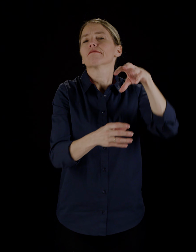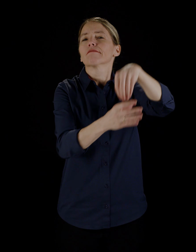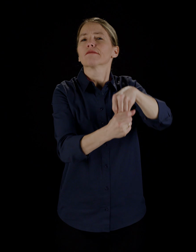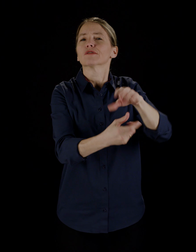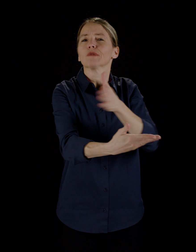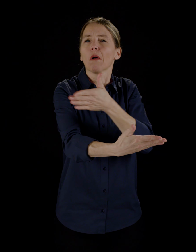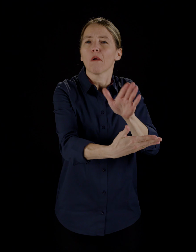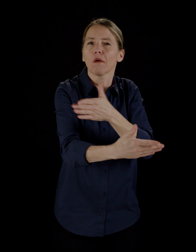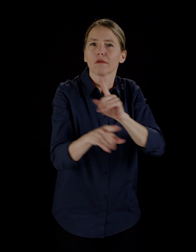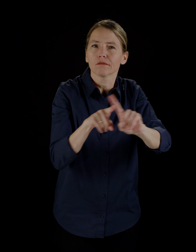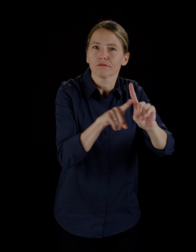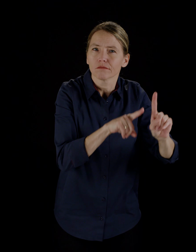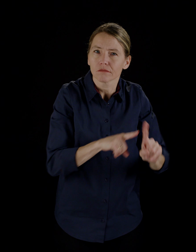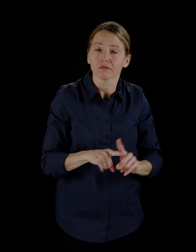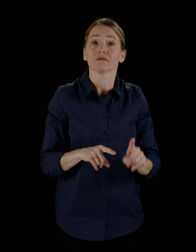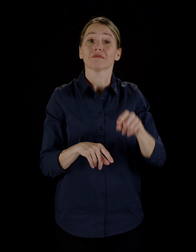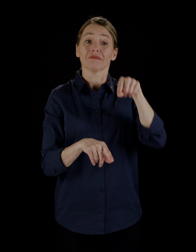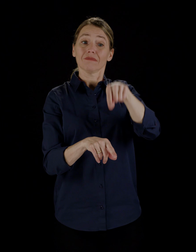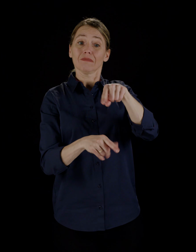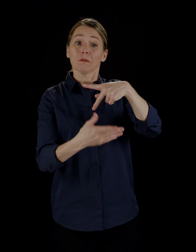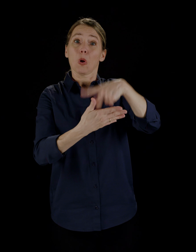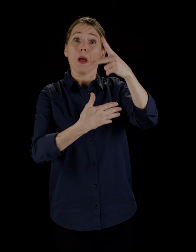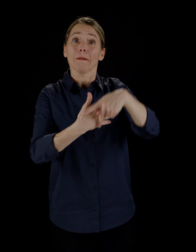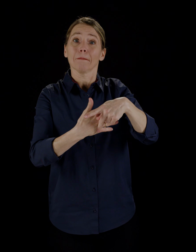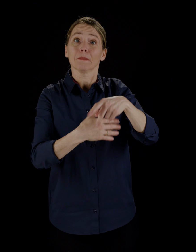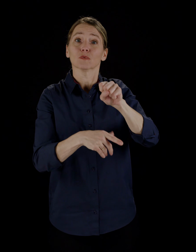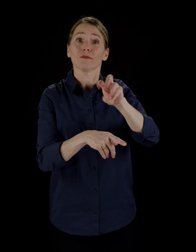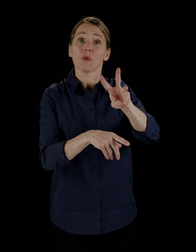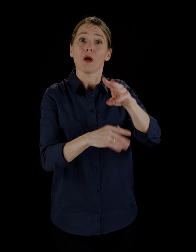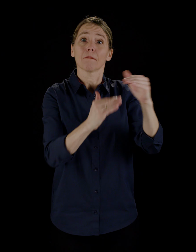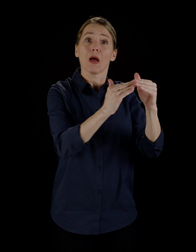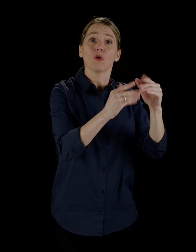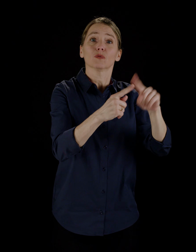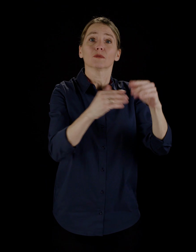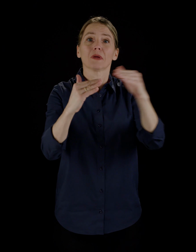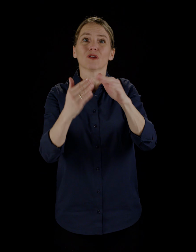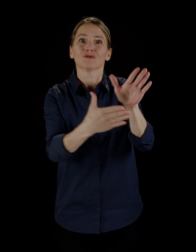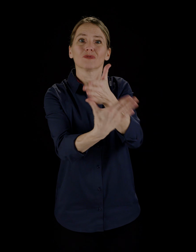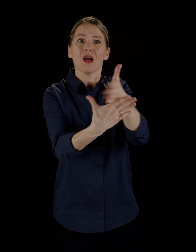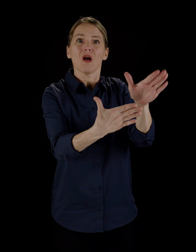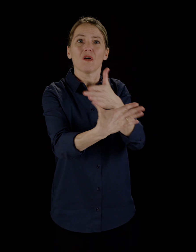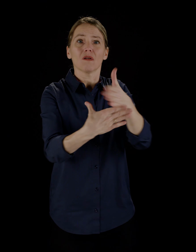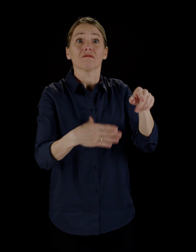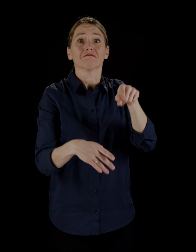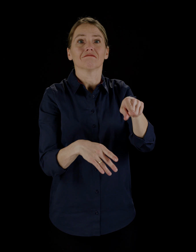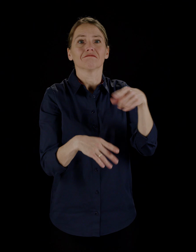that have the file you want. Because these are ordinary computers, as opposed to servers,